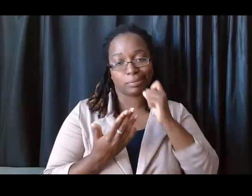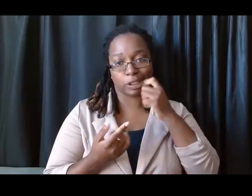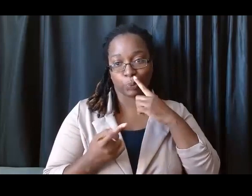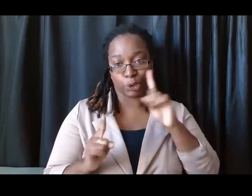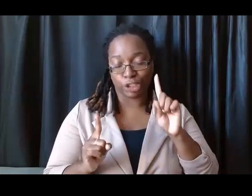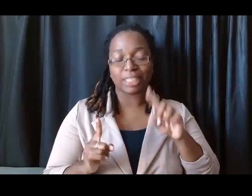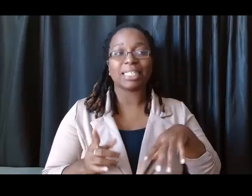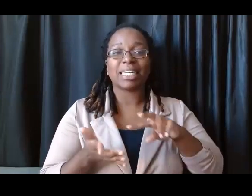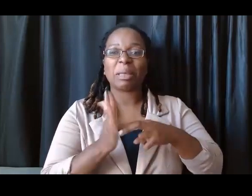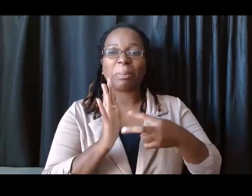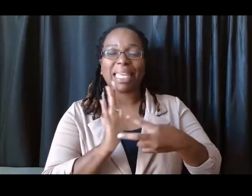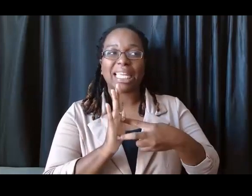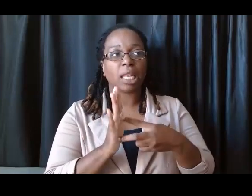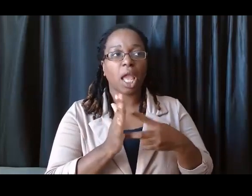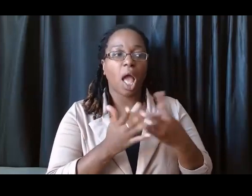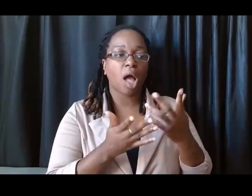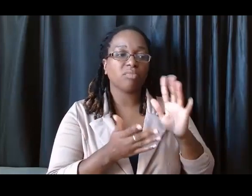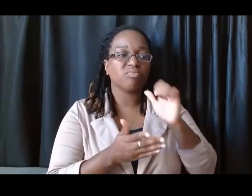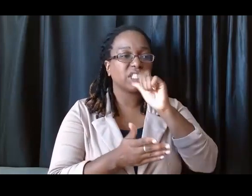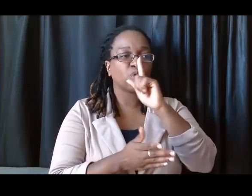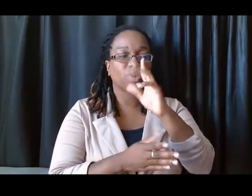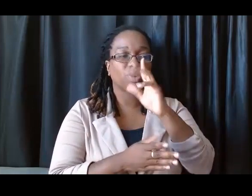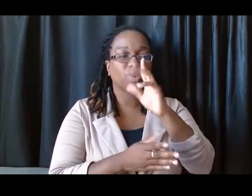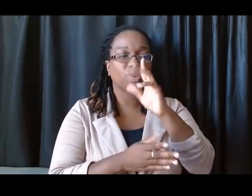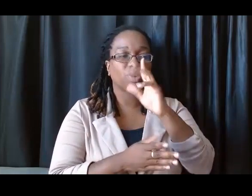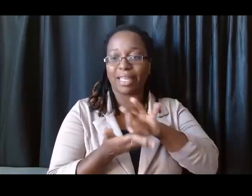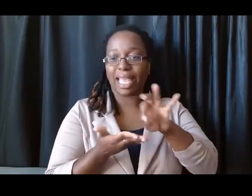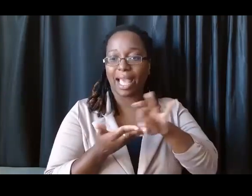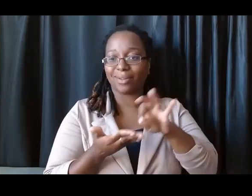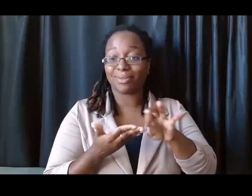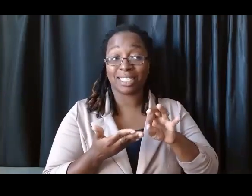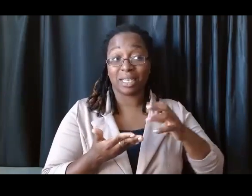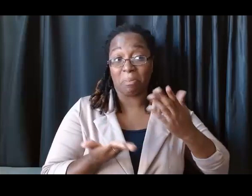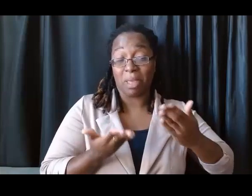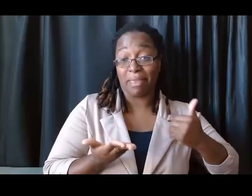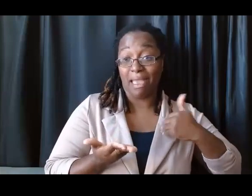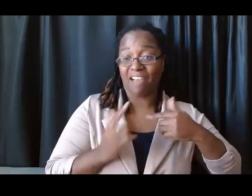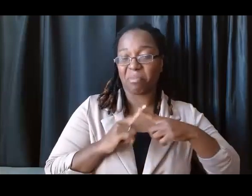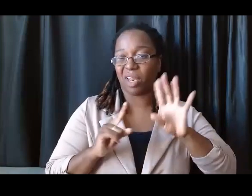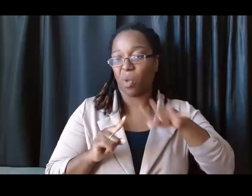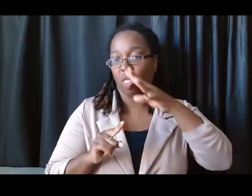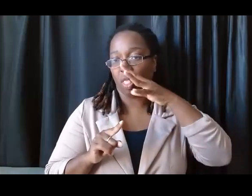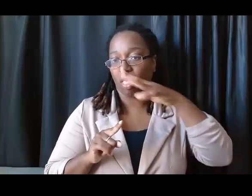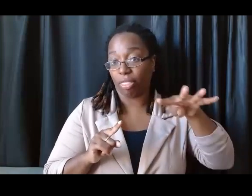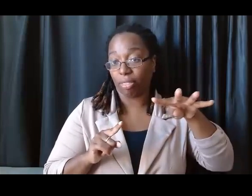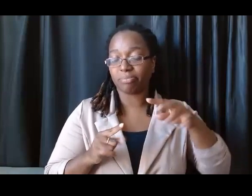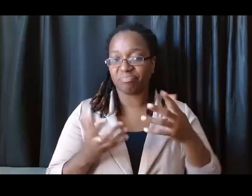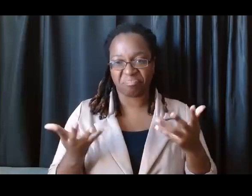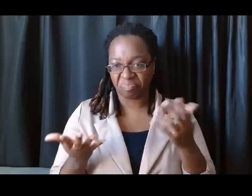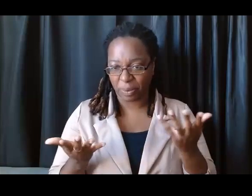Social security pretends like they don't exist. And those are things like this one